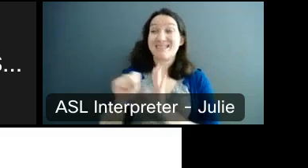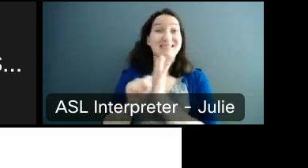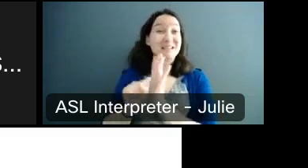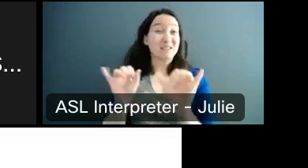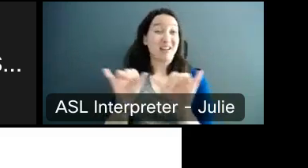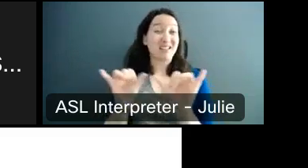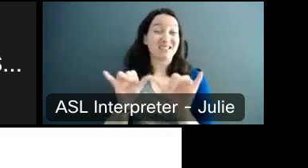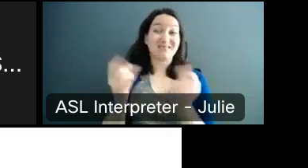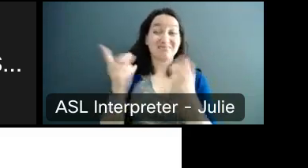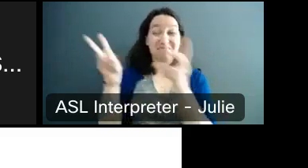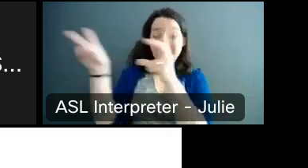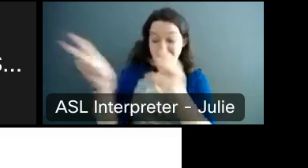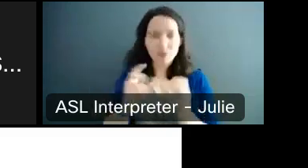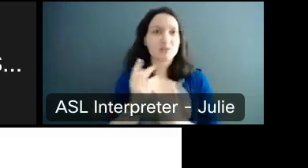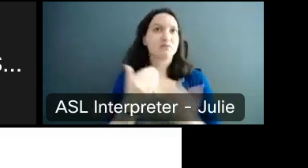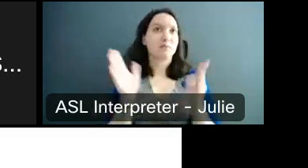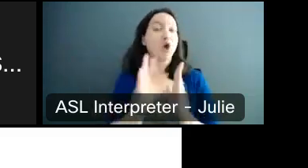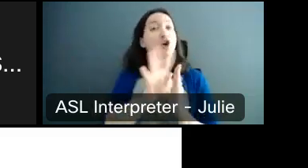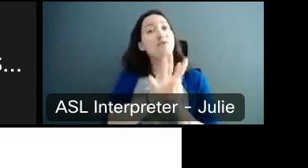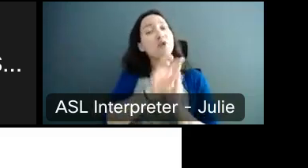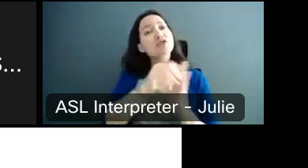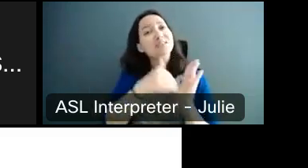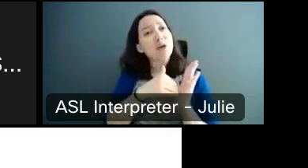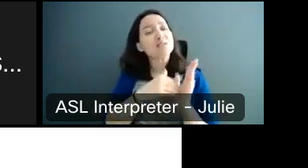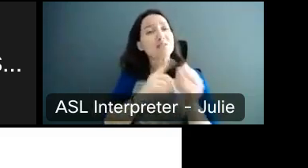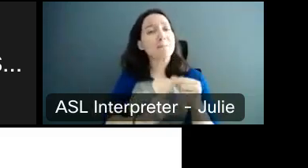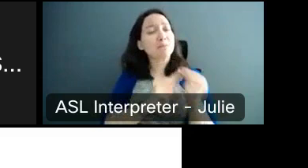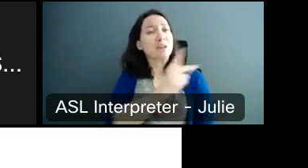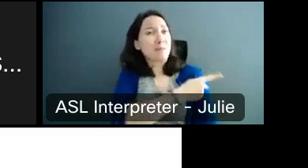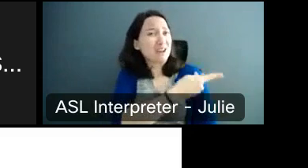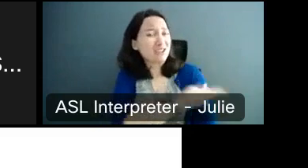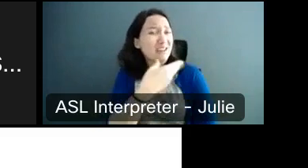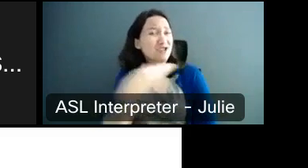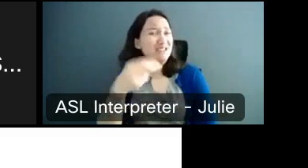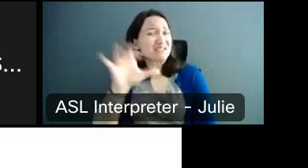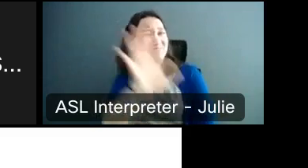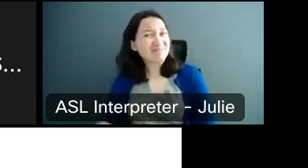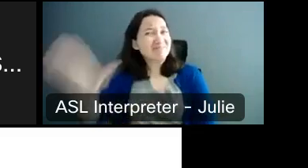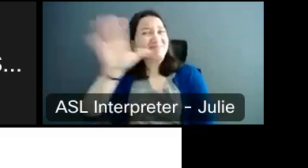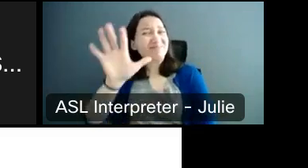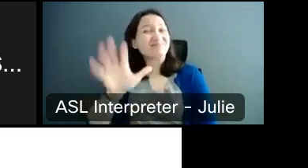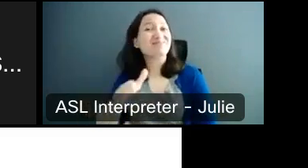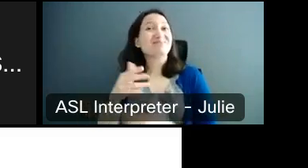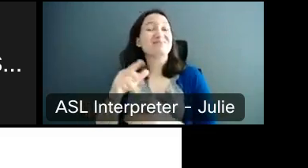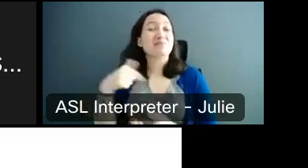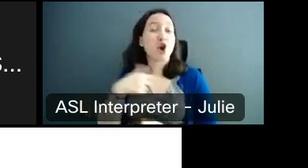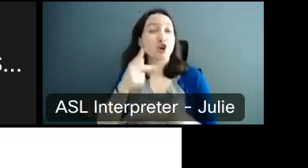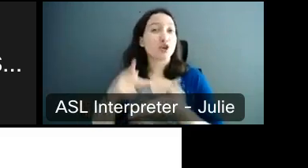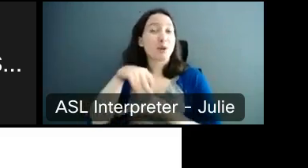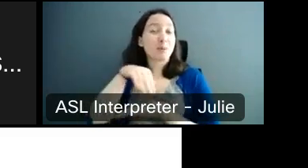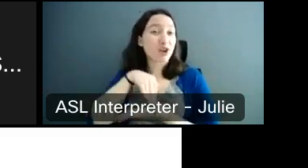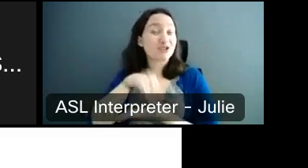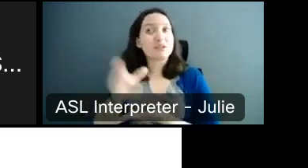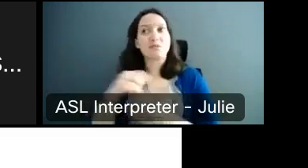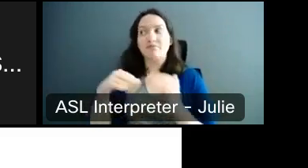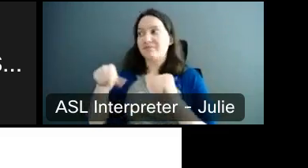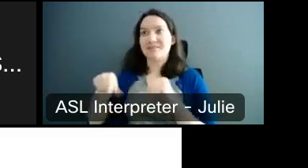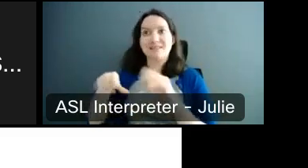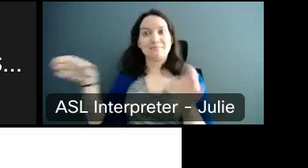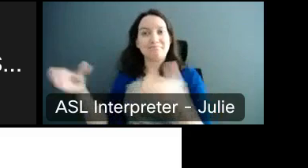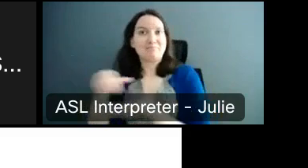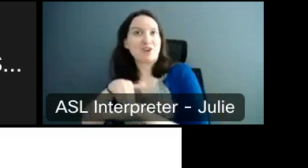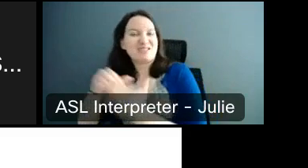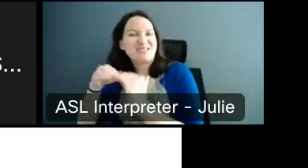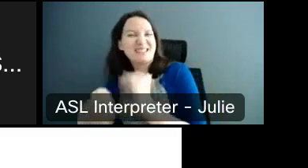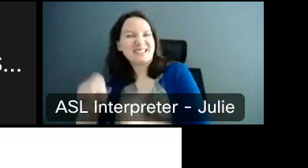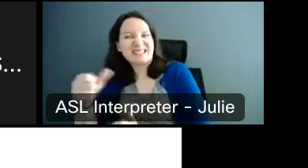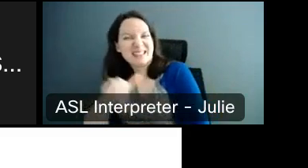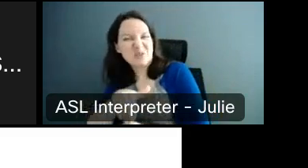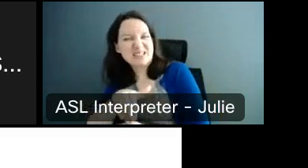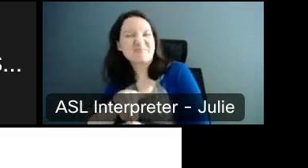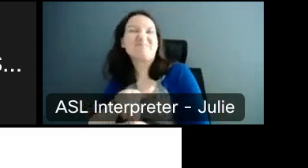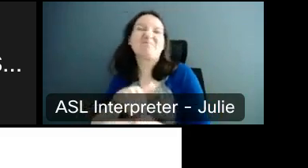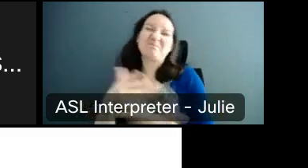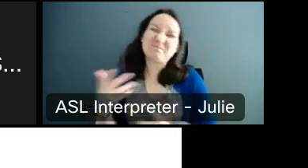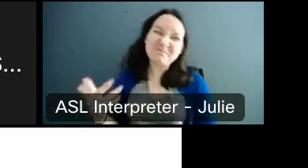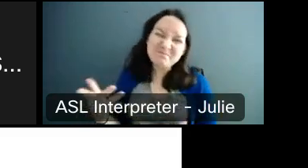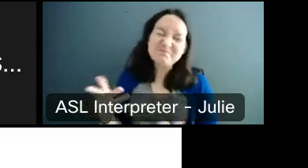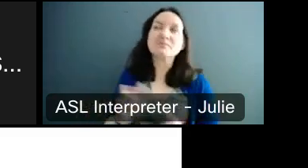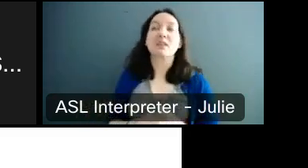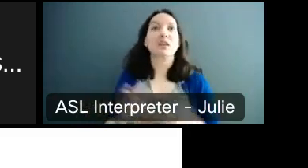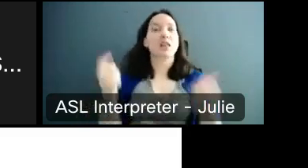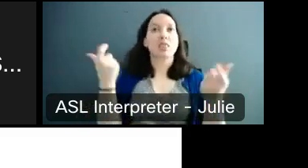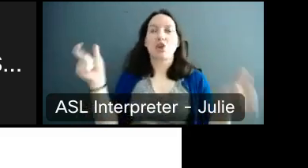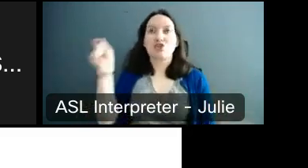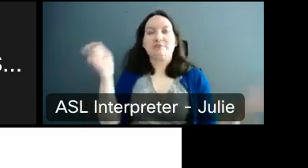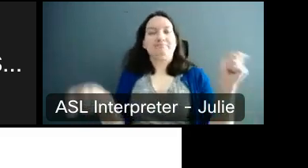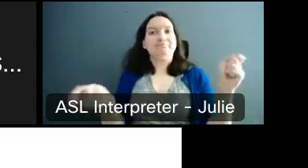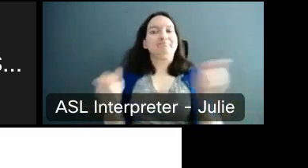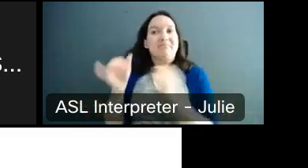Right of we have 400,000 unique patients across health and hospitals that see our primary care doctors and others. And this is a, you know, less than 10,000 population so large adjustments based on individual physician level. individual physician level